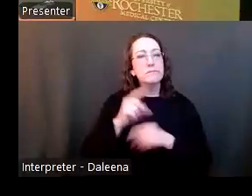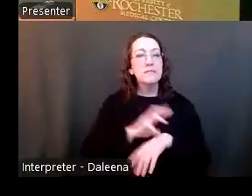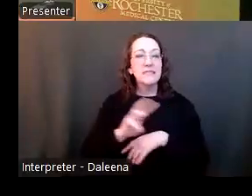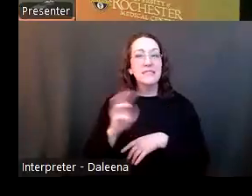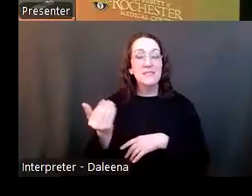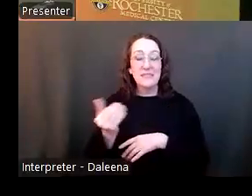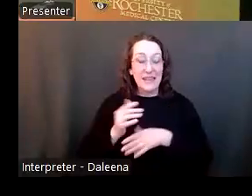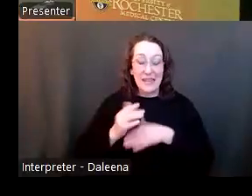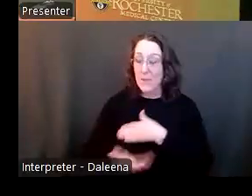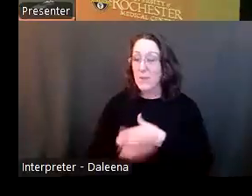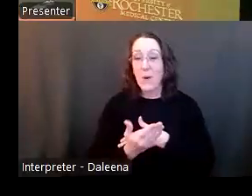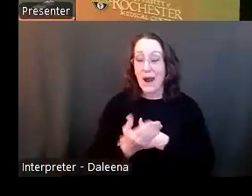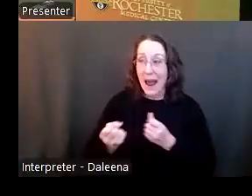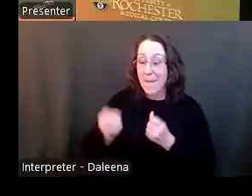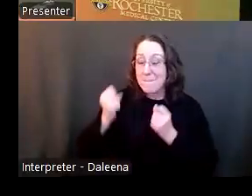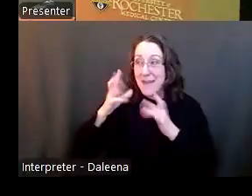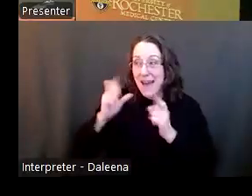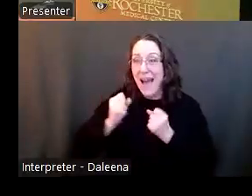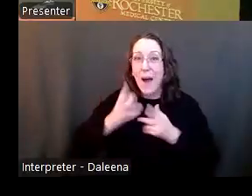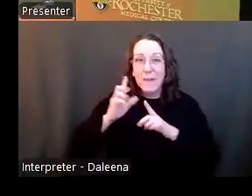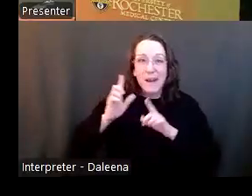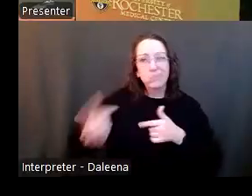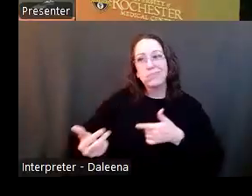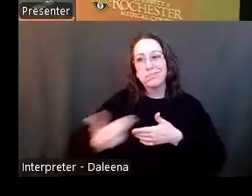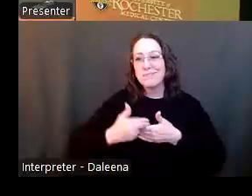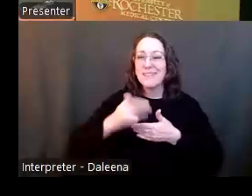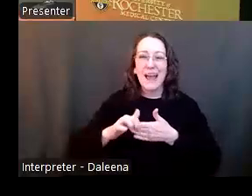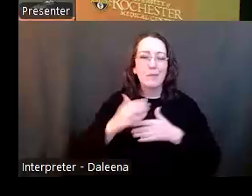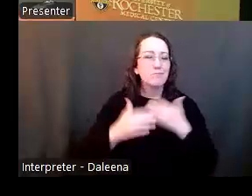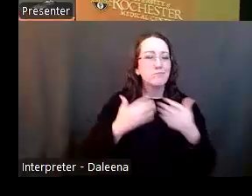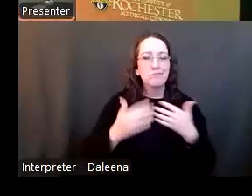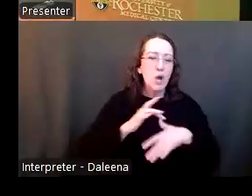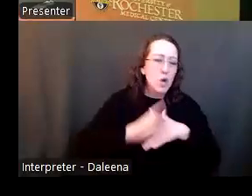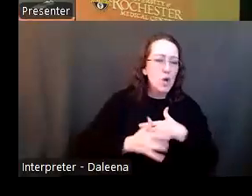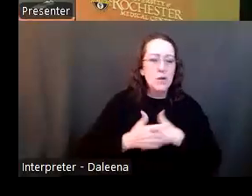how many people show up for that um despite the early hour there's a lot of Engagement and the